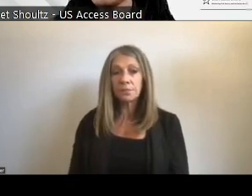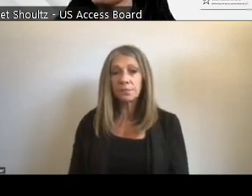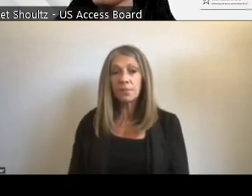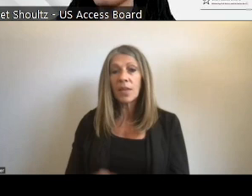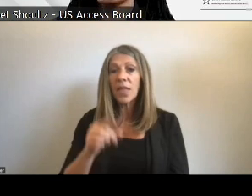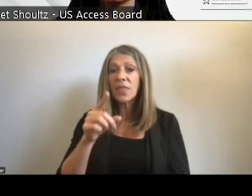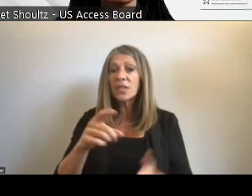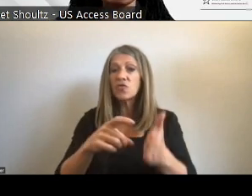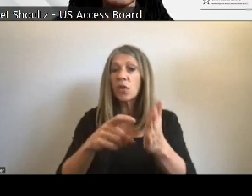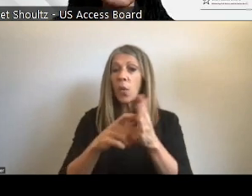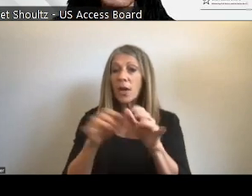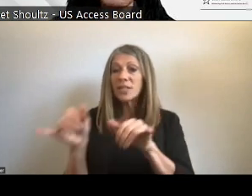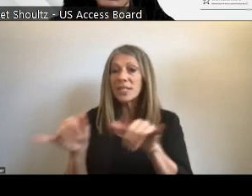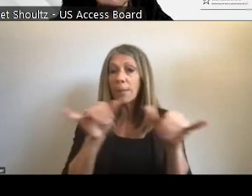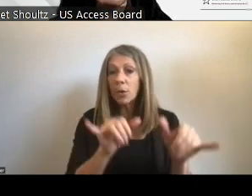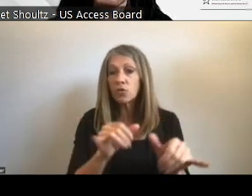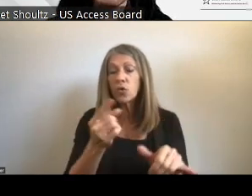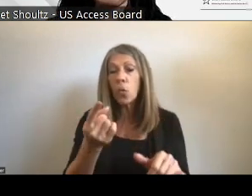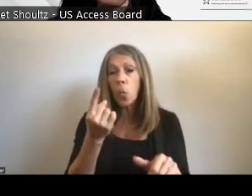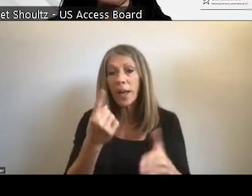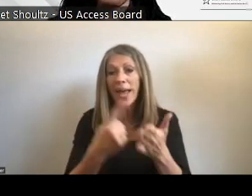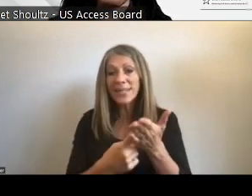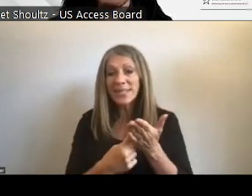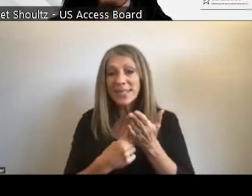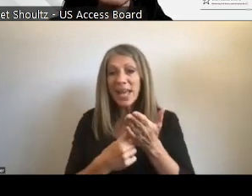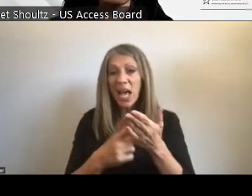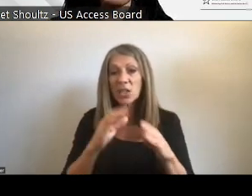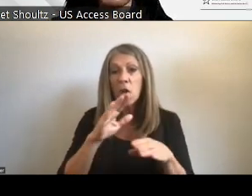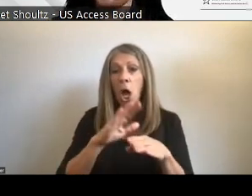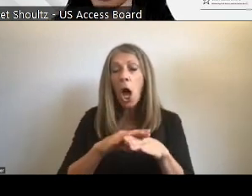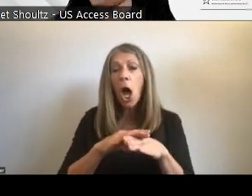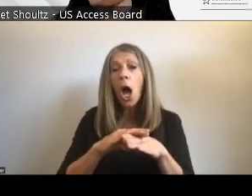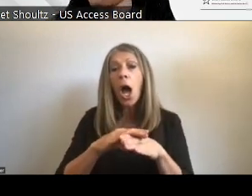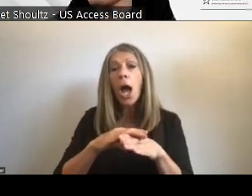This requirement is similar to the one I discussed on passenger loading zones,